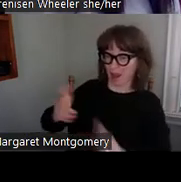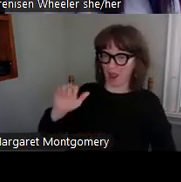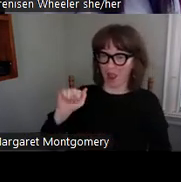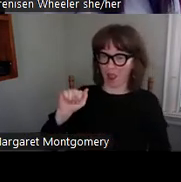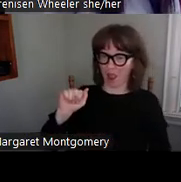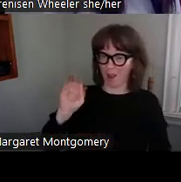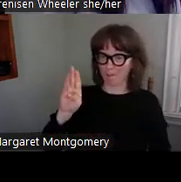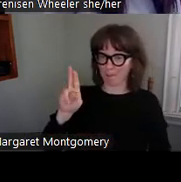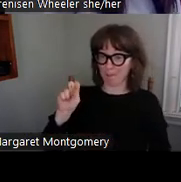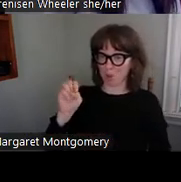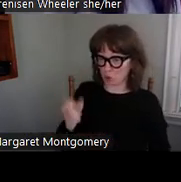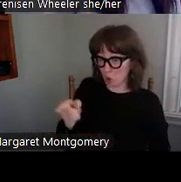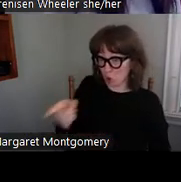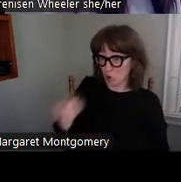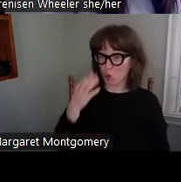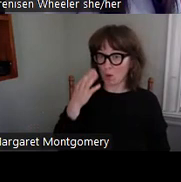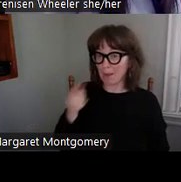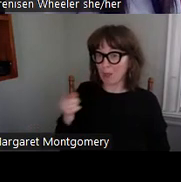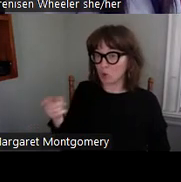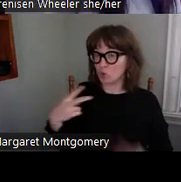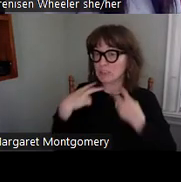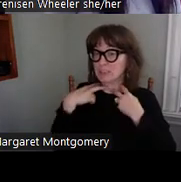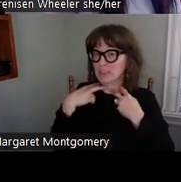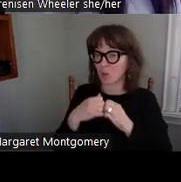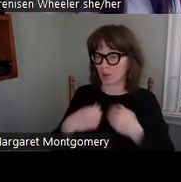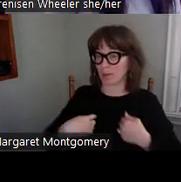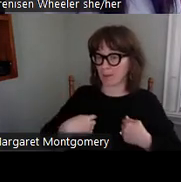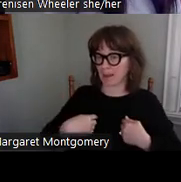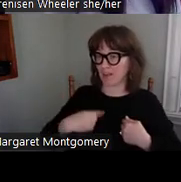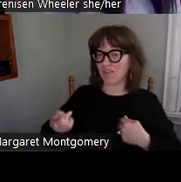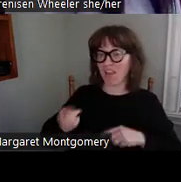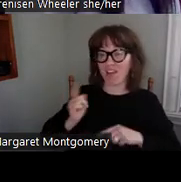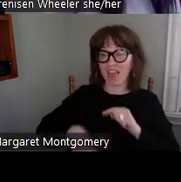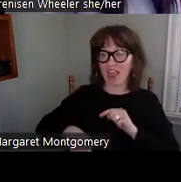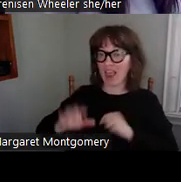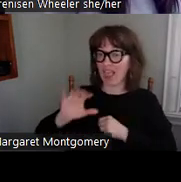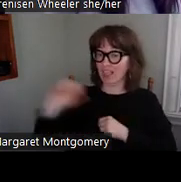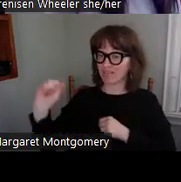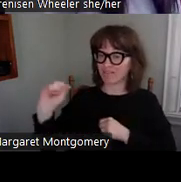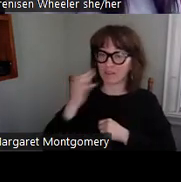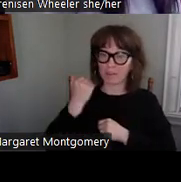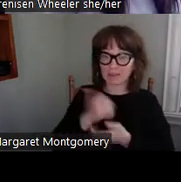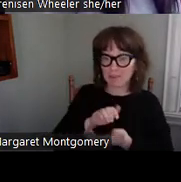survivors fall into a lot of self blame in a lot of like internalized like victim